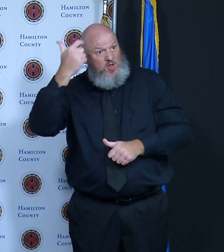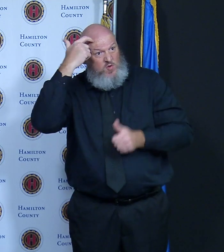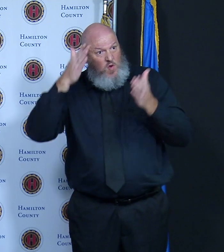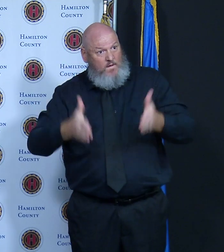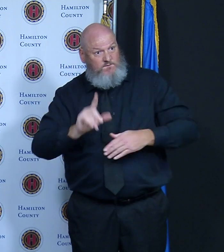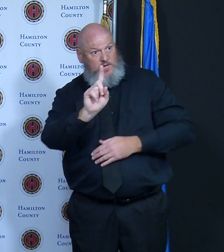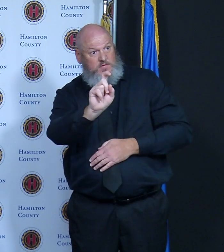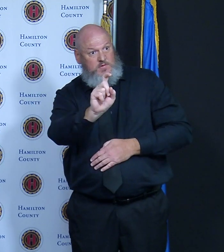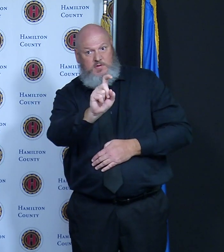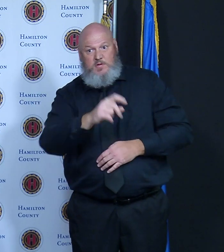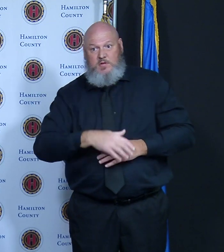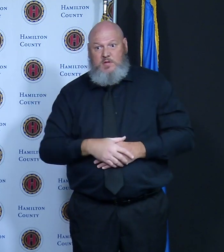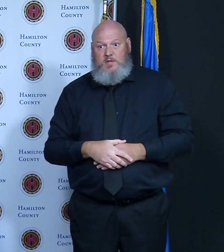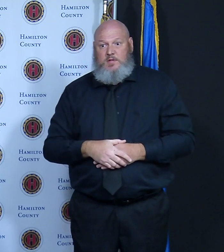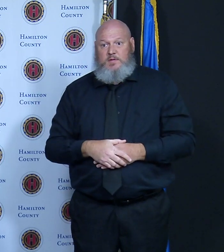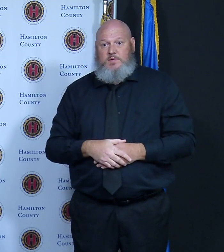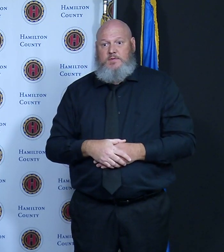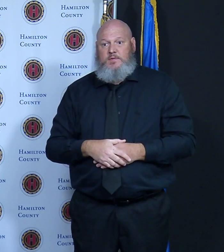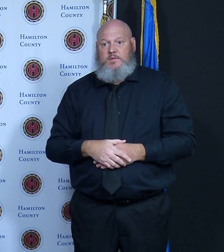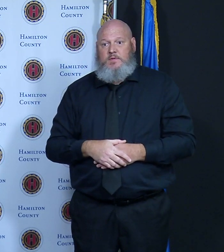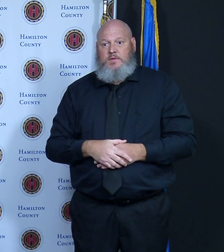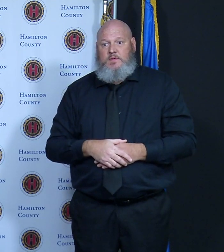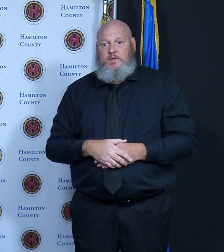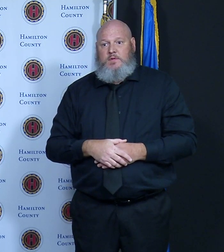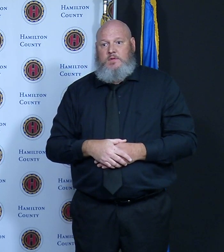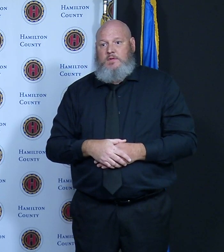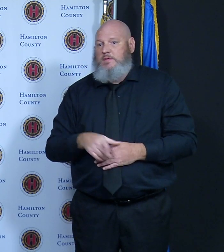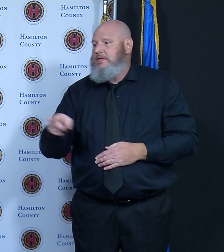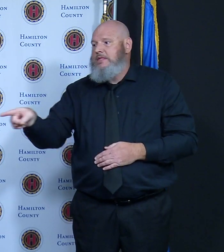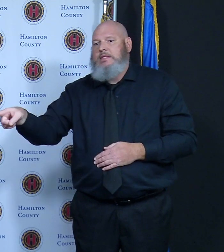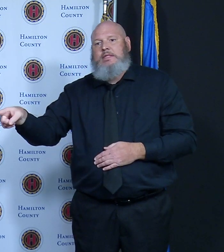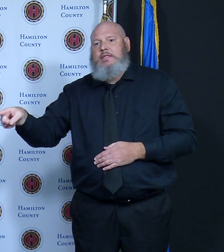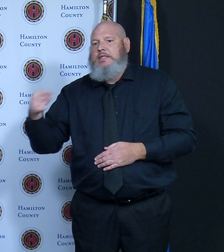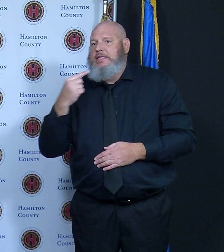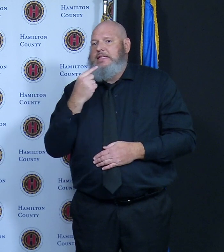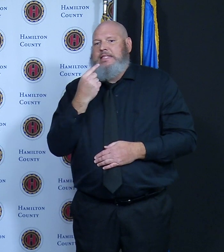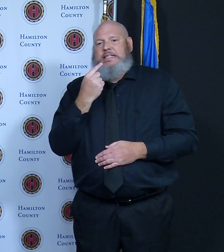under the Public Health Authority so right now the the state took the